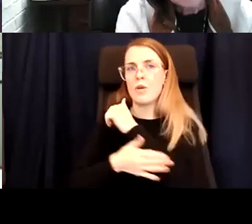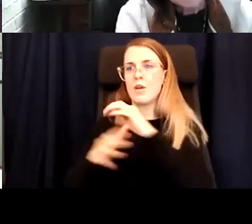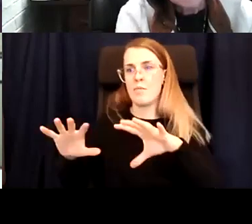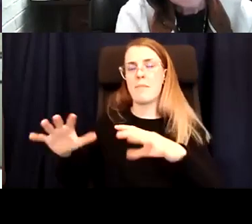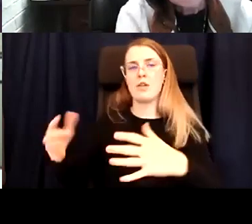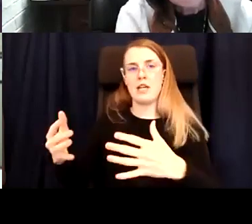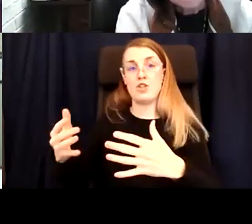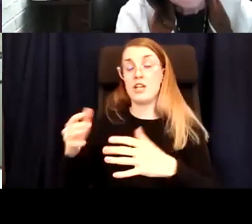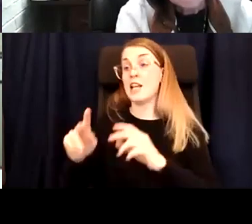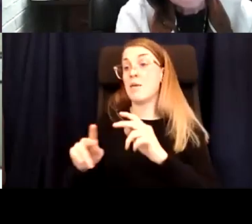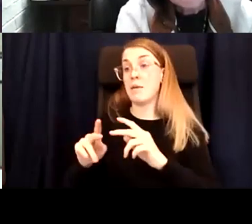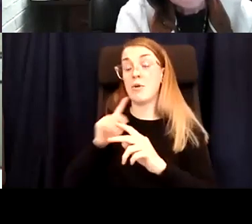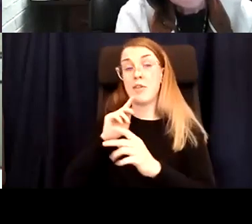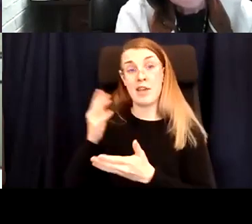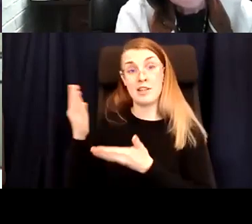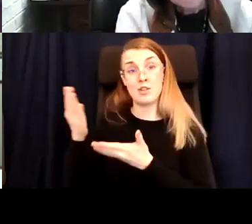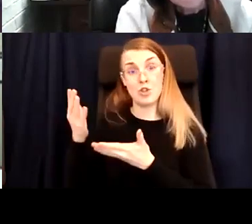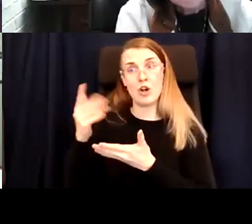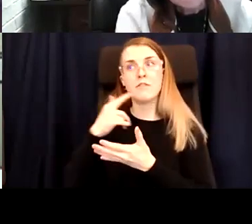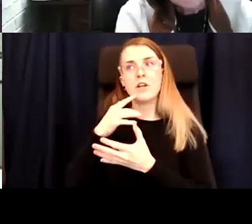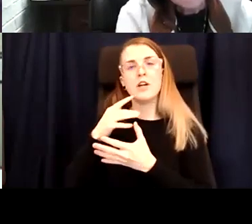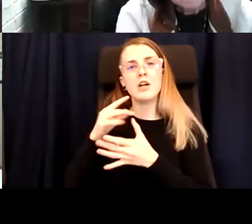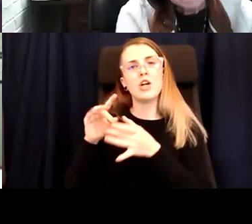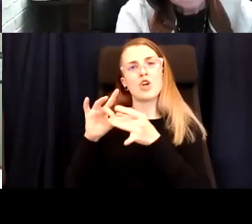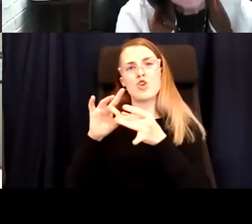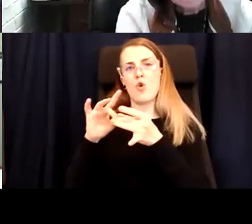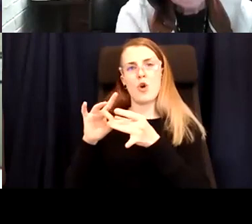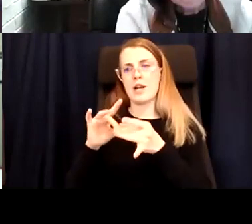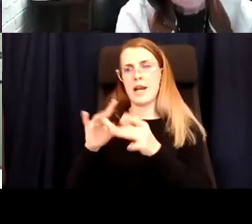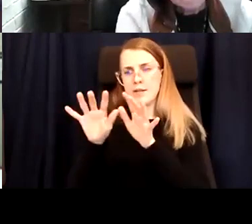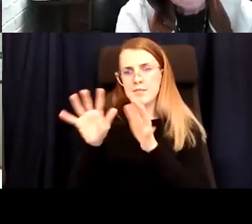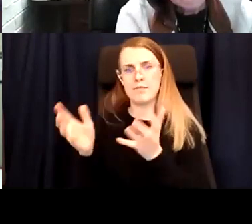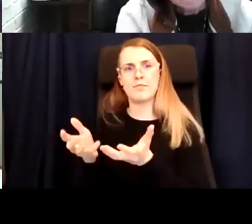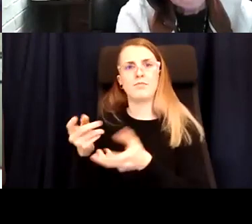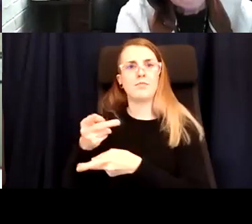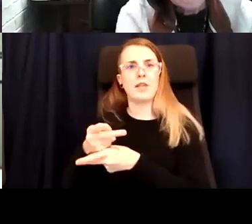do see are being, getting this coordinated care even if it has to be across multiple